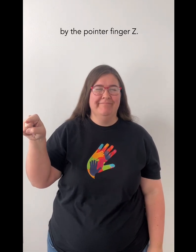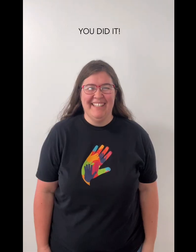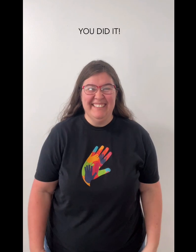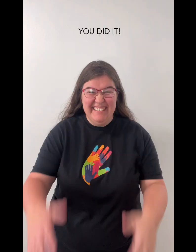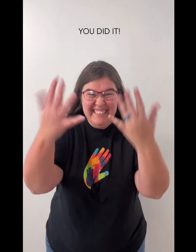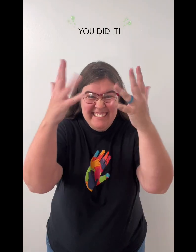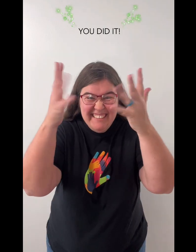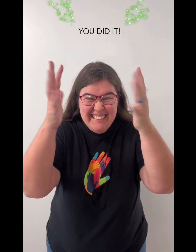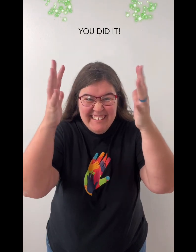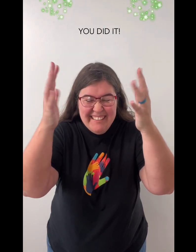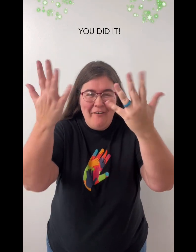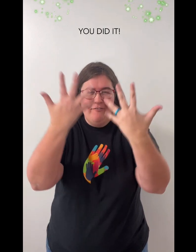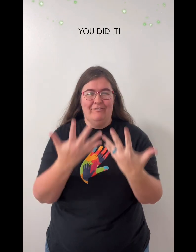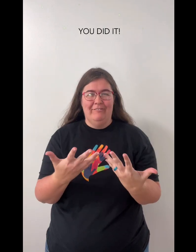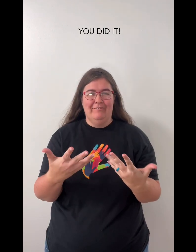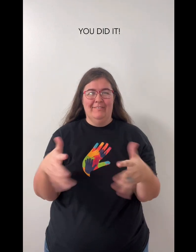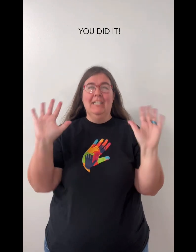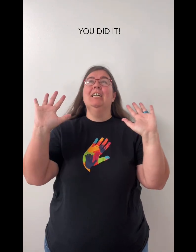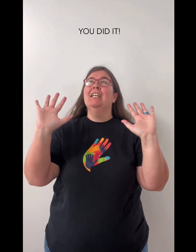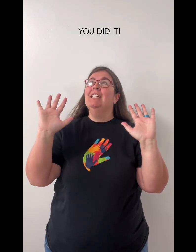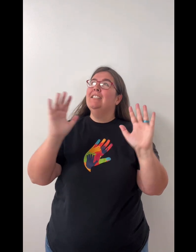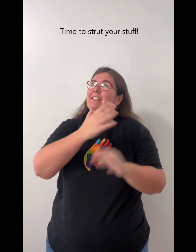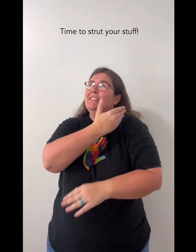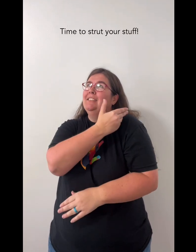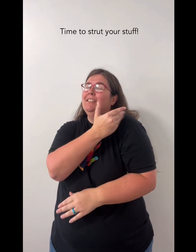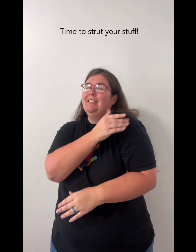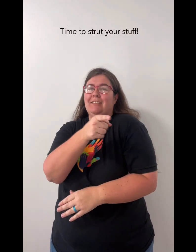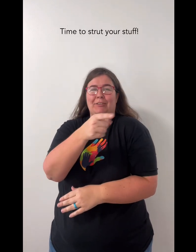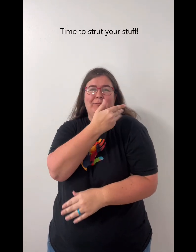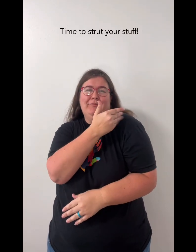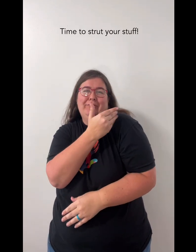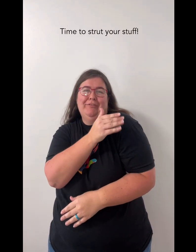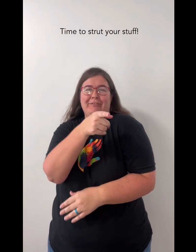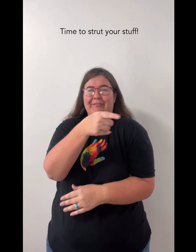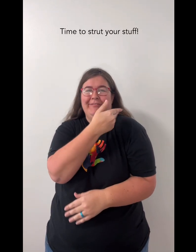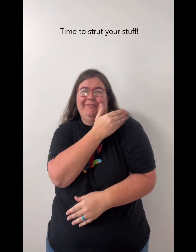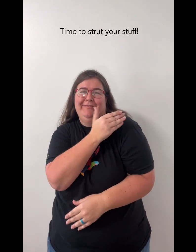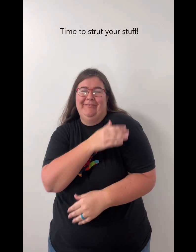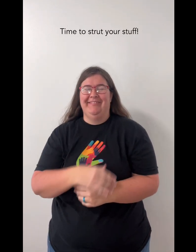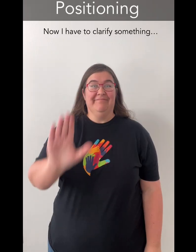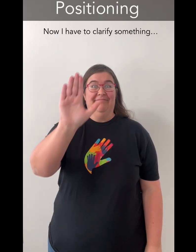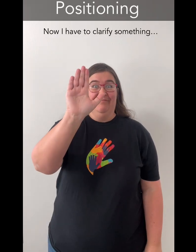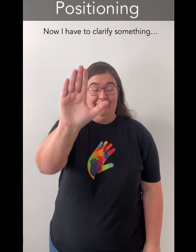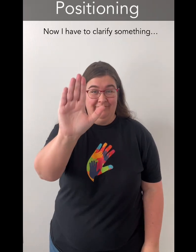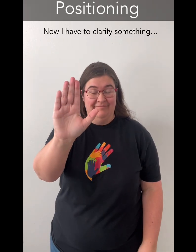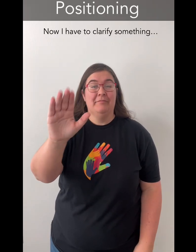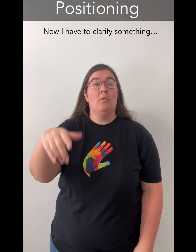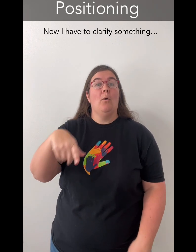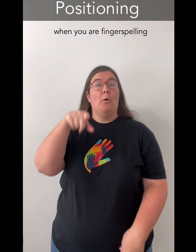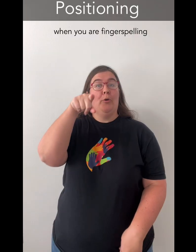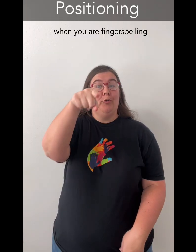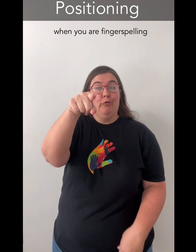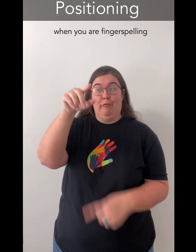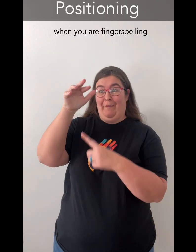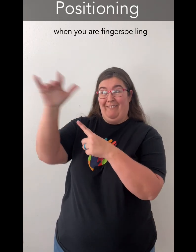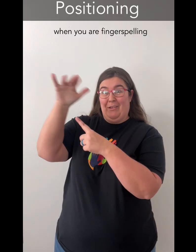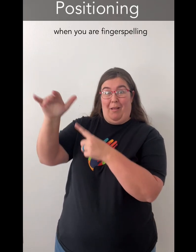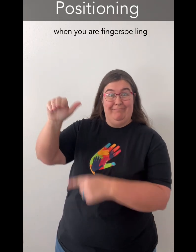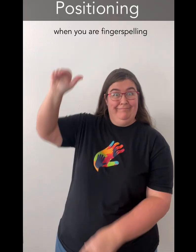YOU DID IT! Time to strut your stuff! ;) Now I have to clarify something... when you are fingerspelling